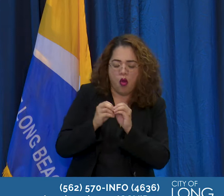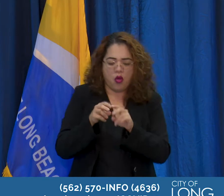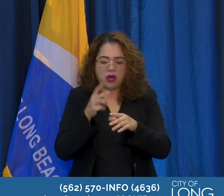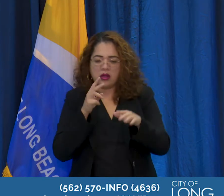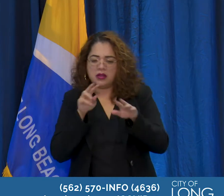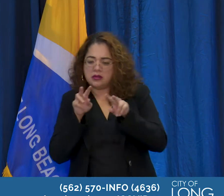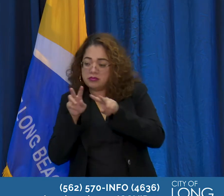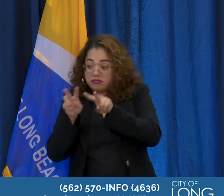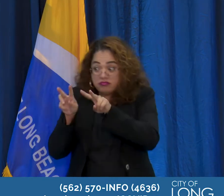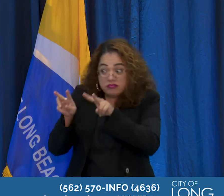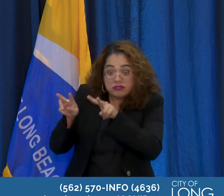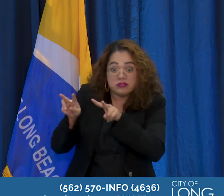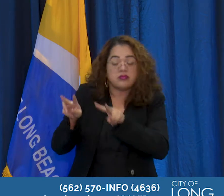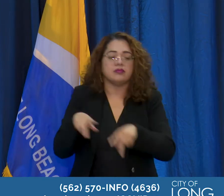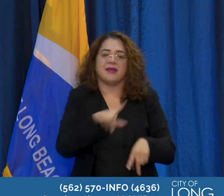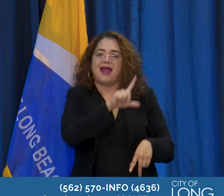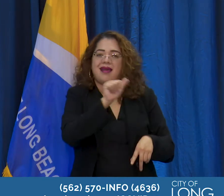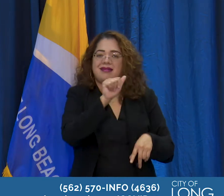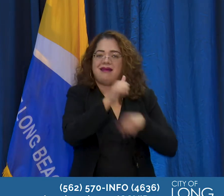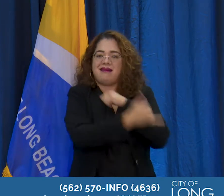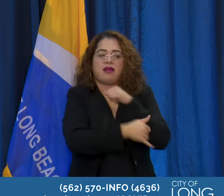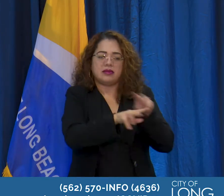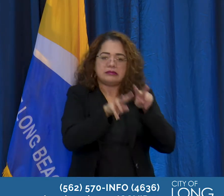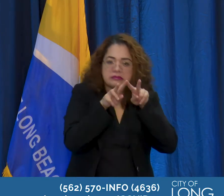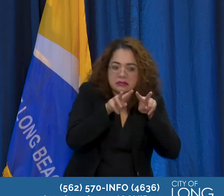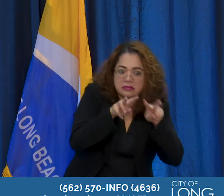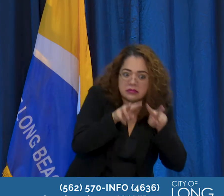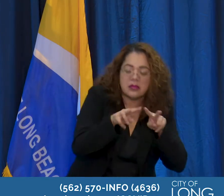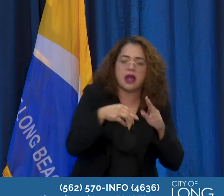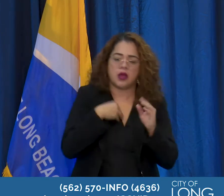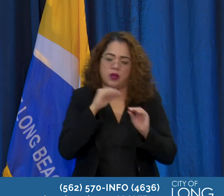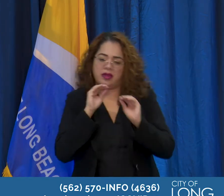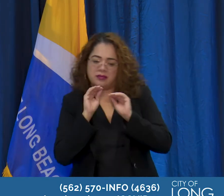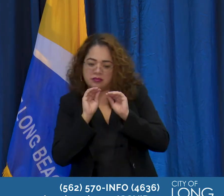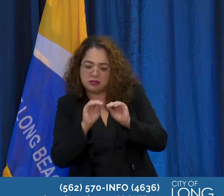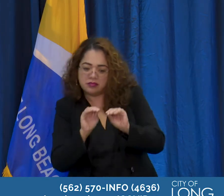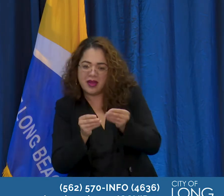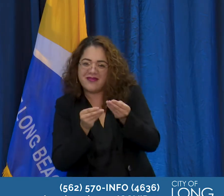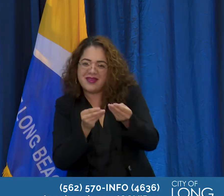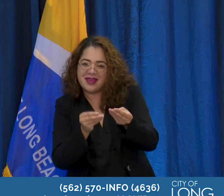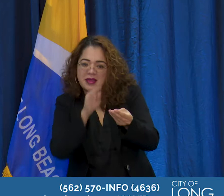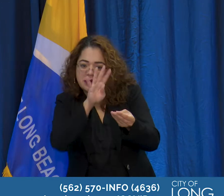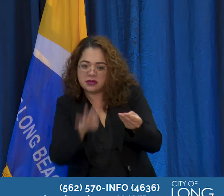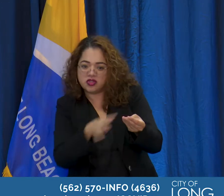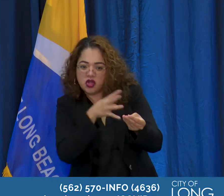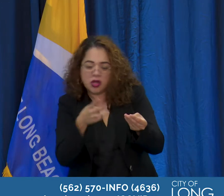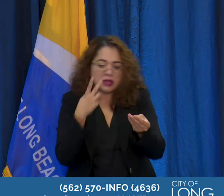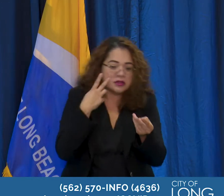That's when L.A County is going to make the decision. So again, this is a decision that the L.A County supervisors in consultation with the